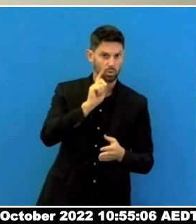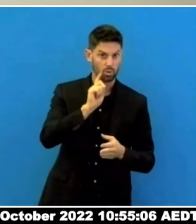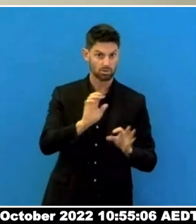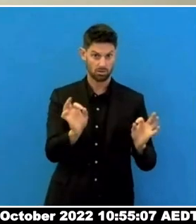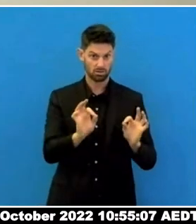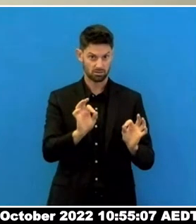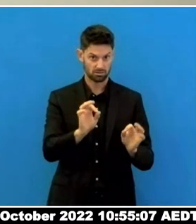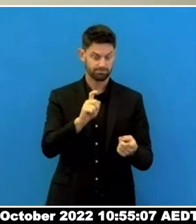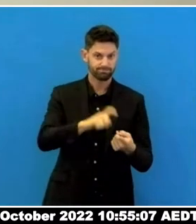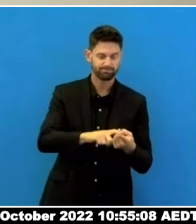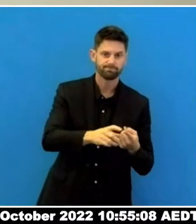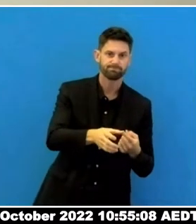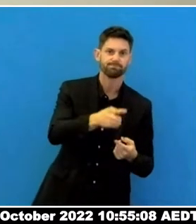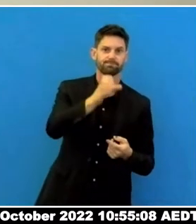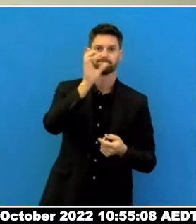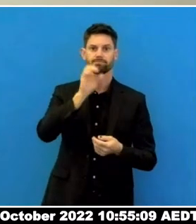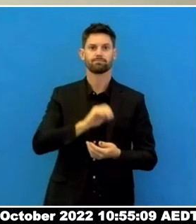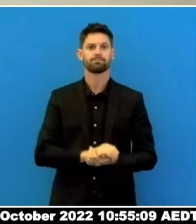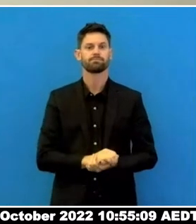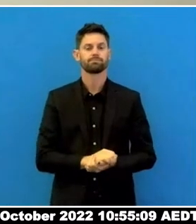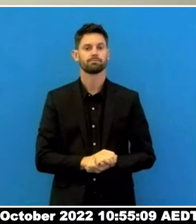I had to line up for food for hours.